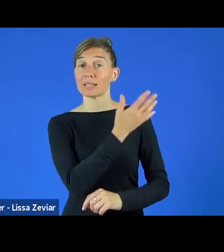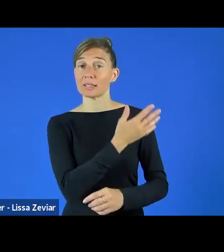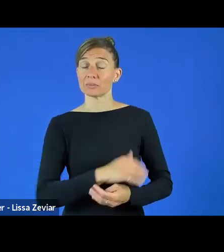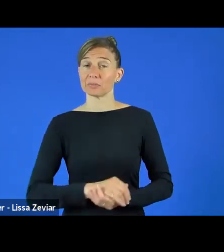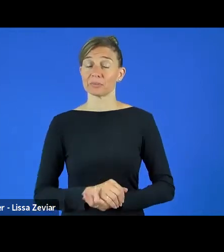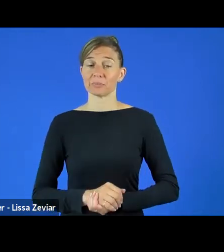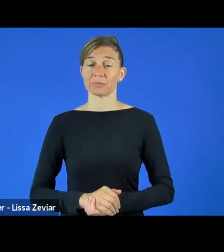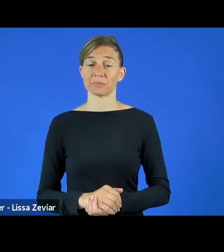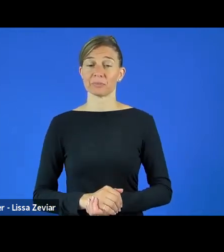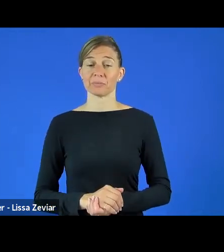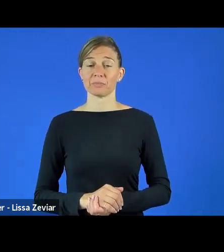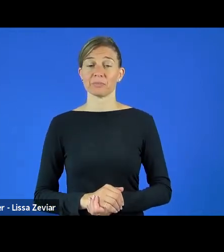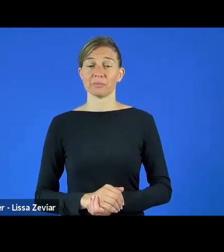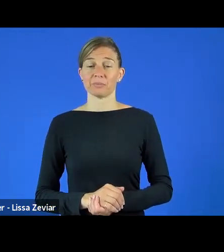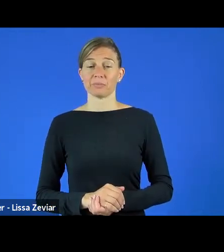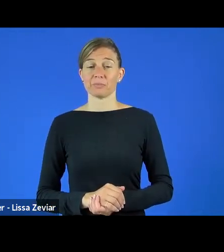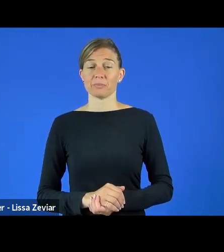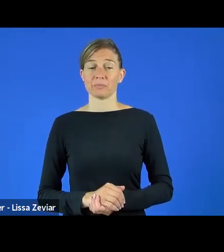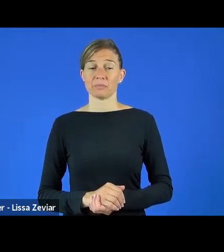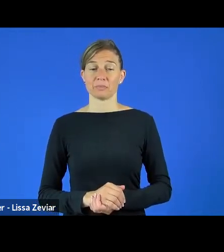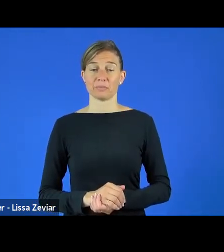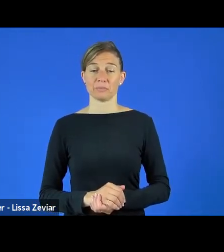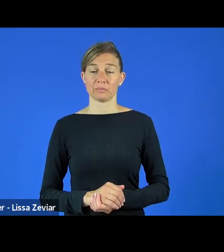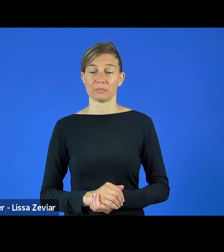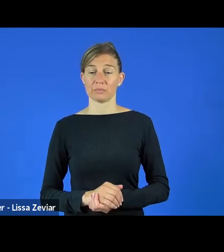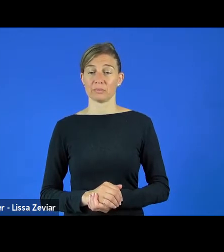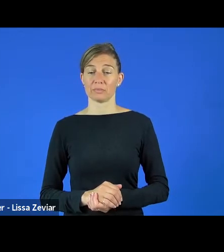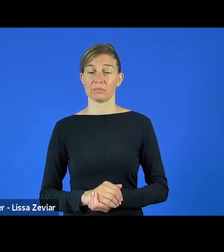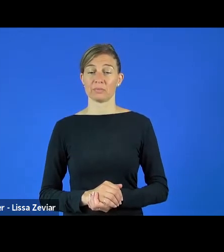As an advisory and coordinating body to CEN and CENELEC,